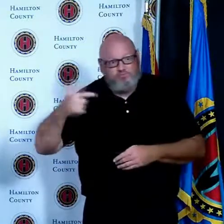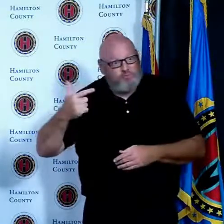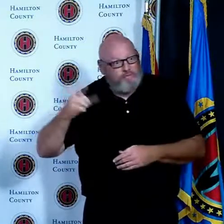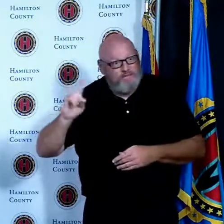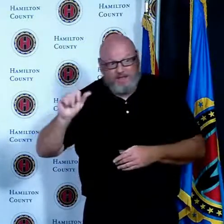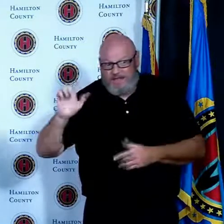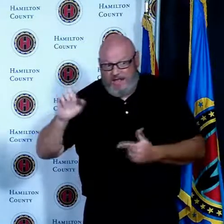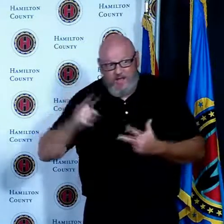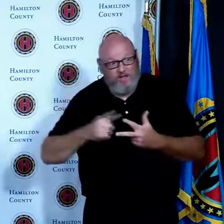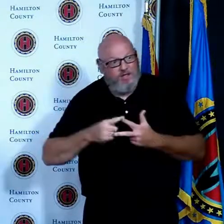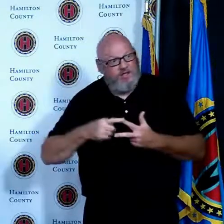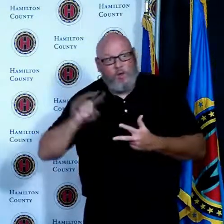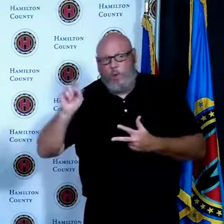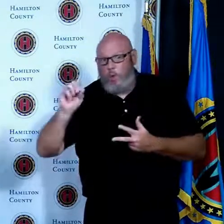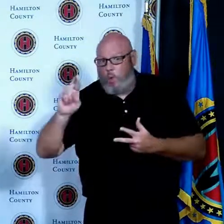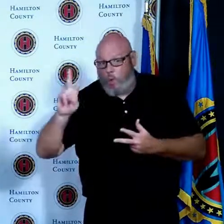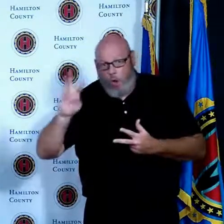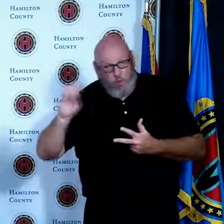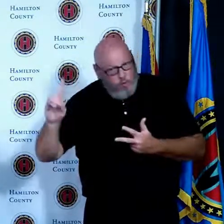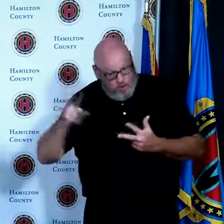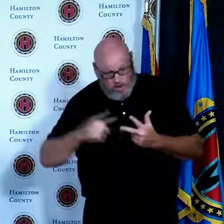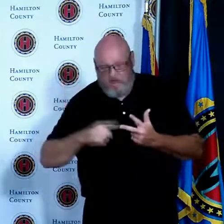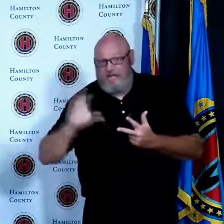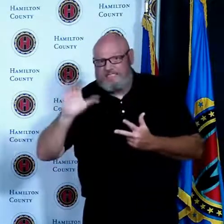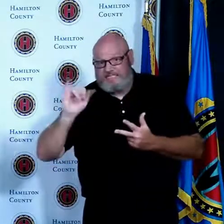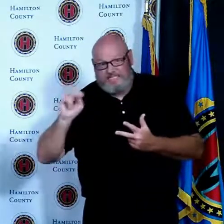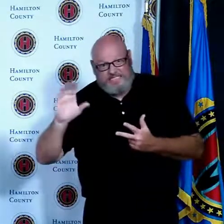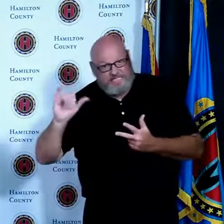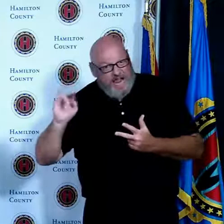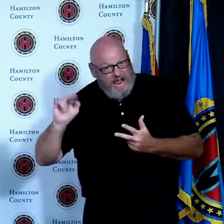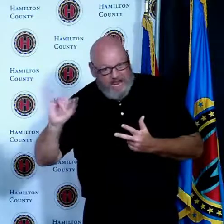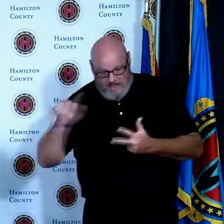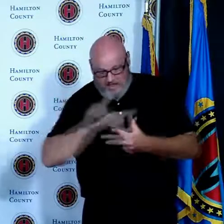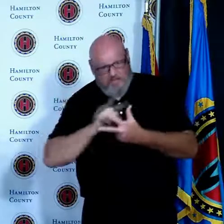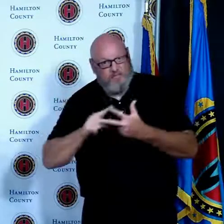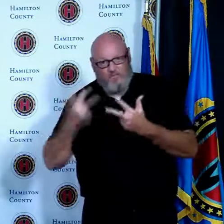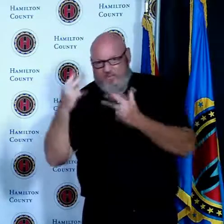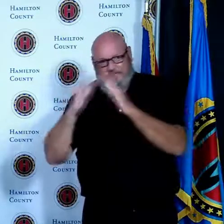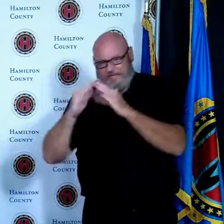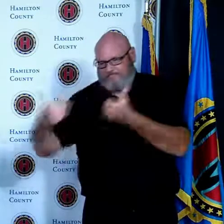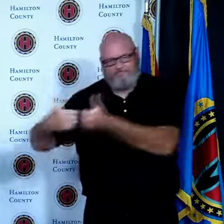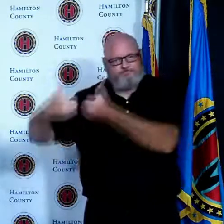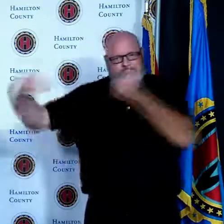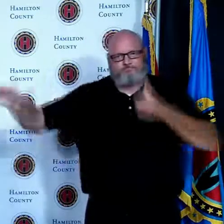and how they're coming back is going to look different on the other side of it though I would say families really need to